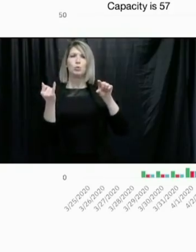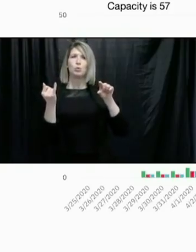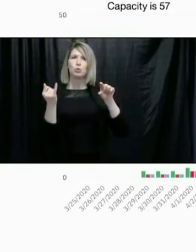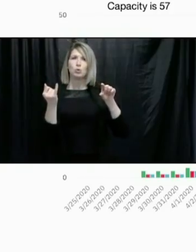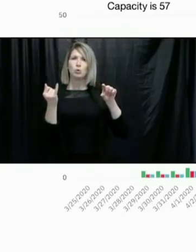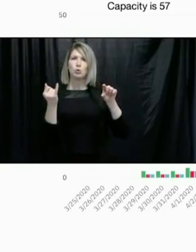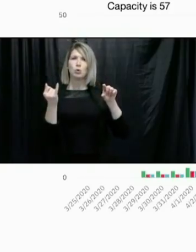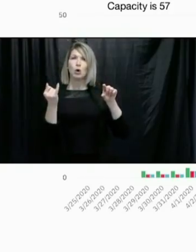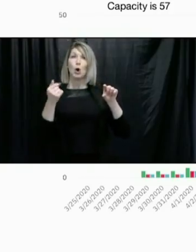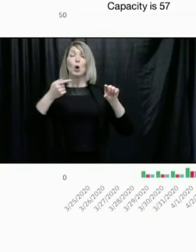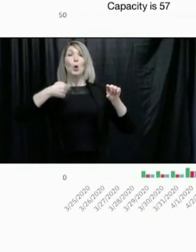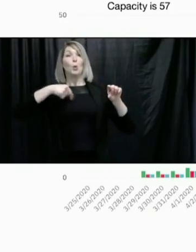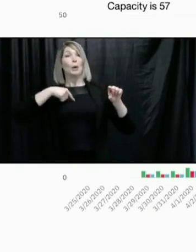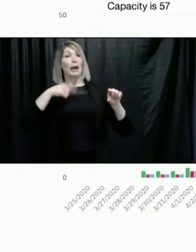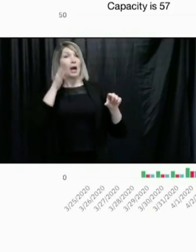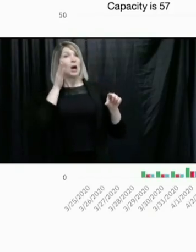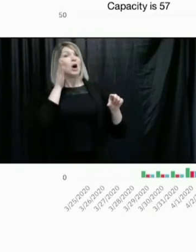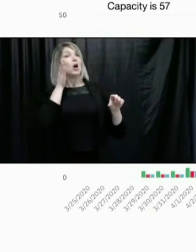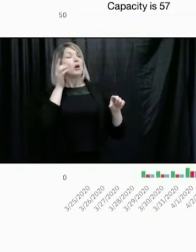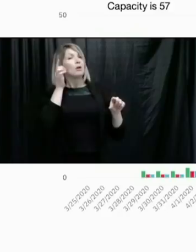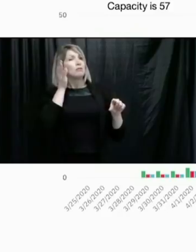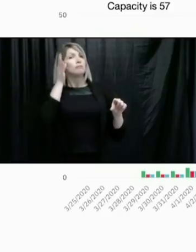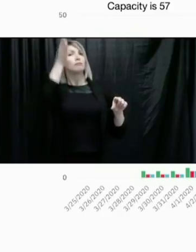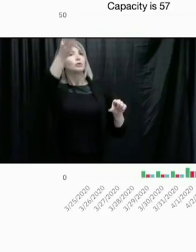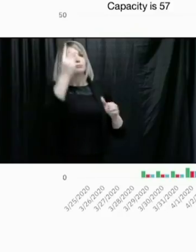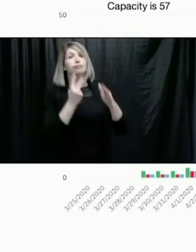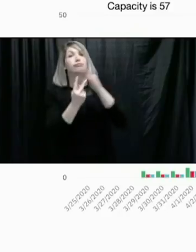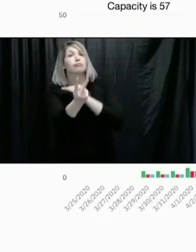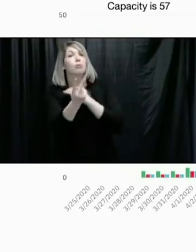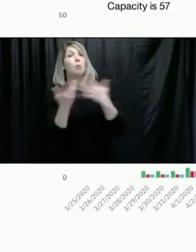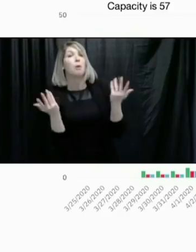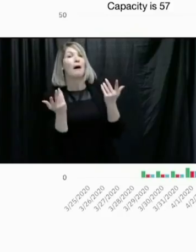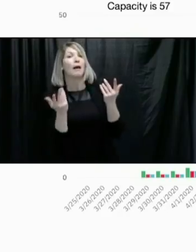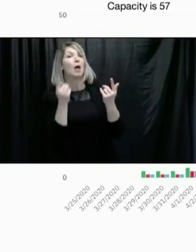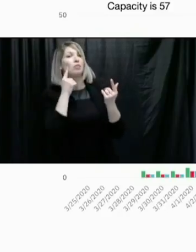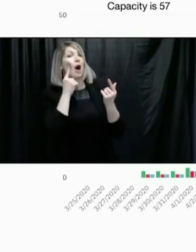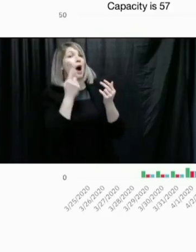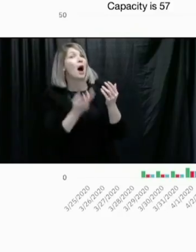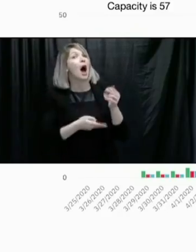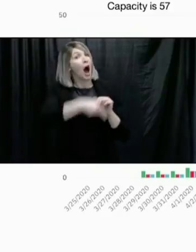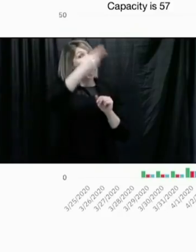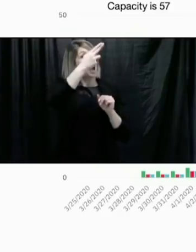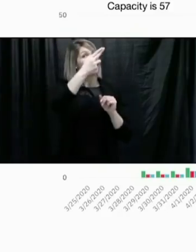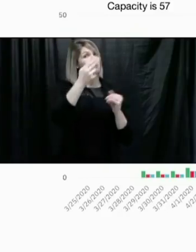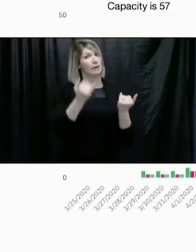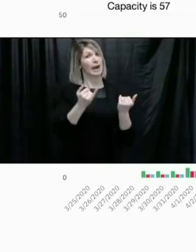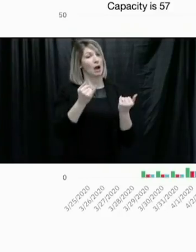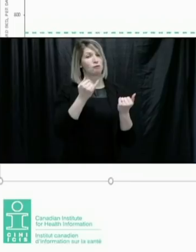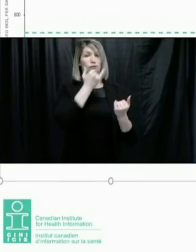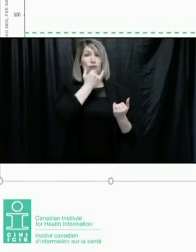STARTING TO GO DOWN A LITTLE BIT AS COMPARED TO THE PROJECTIONS. WHICH IS GREAT.